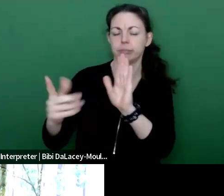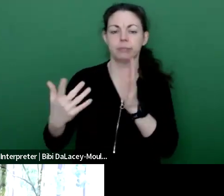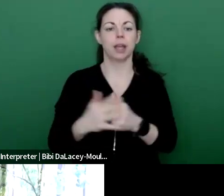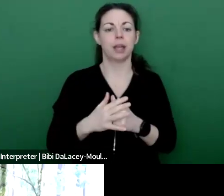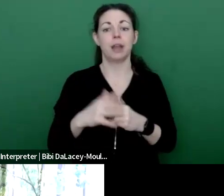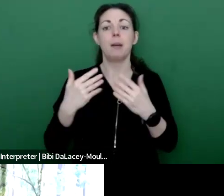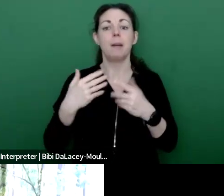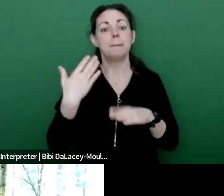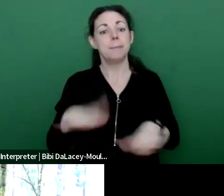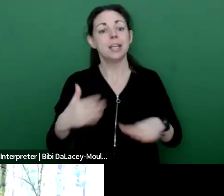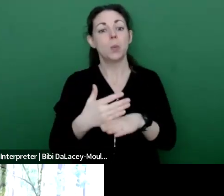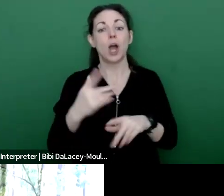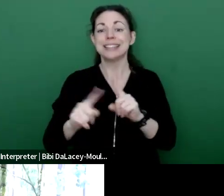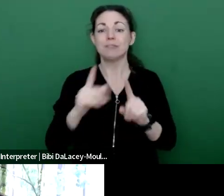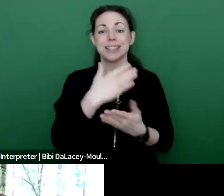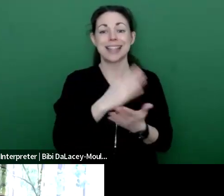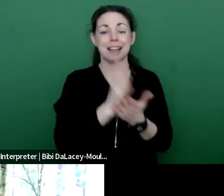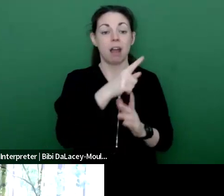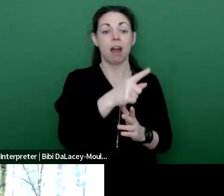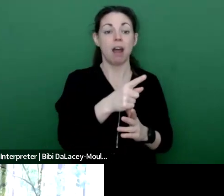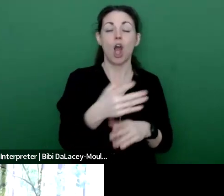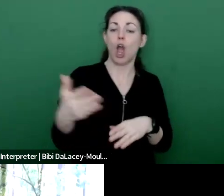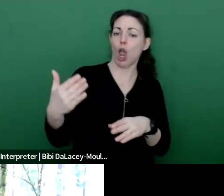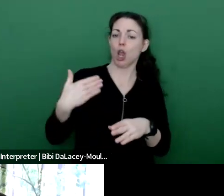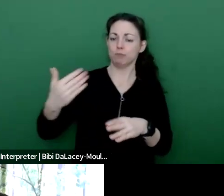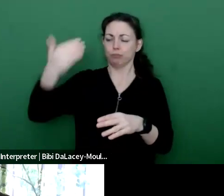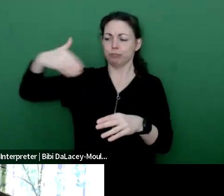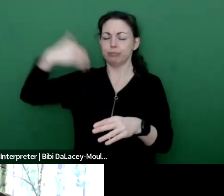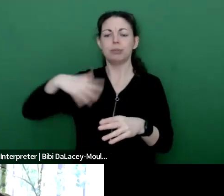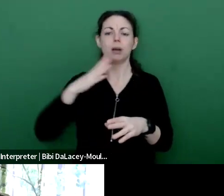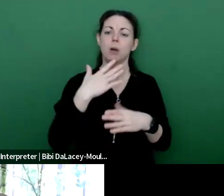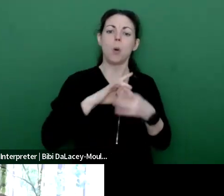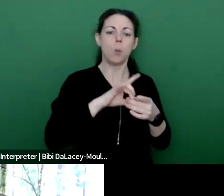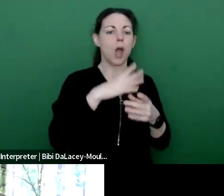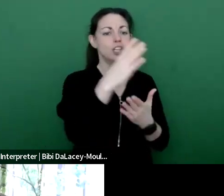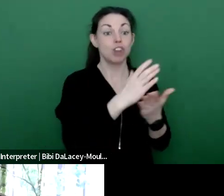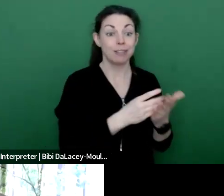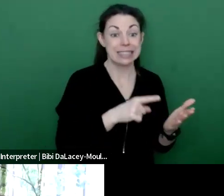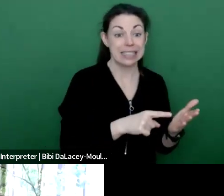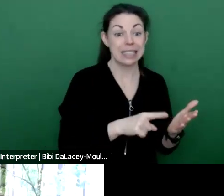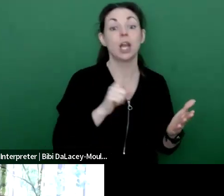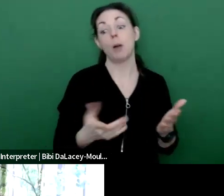dips into the charity sector earlier on in my career. But most recently I came from local authority